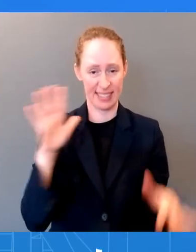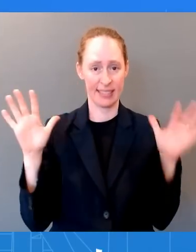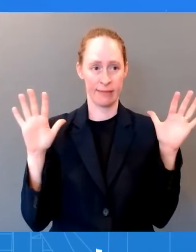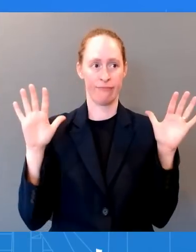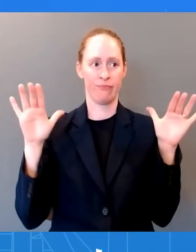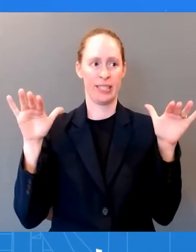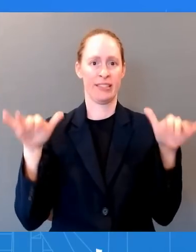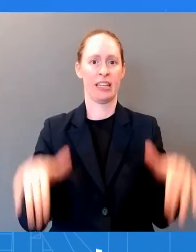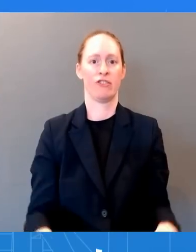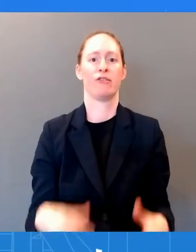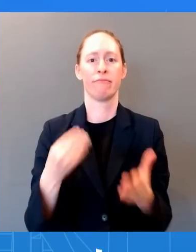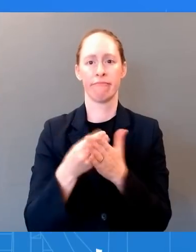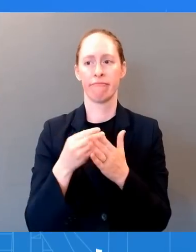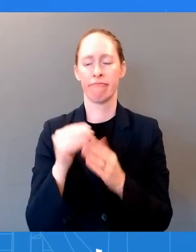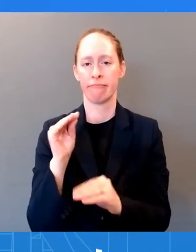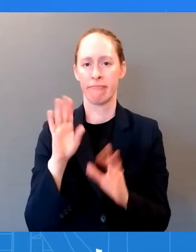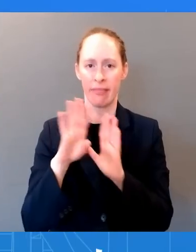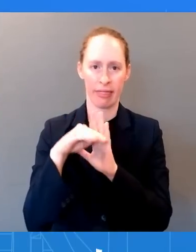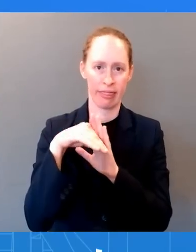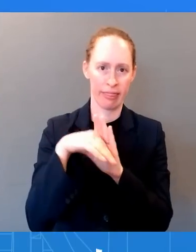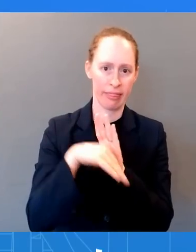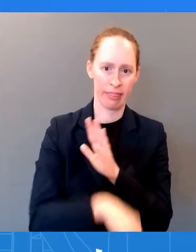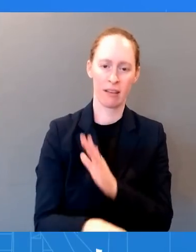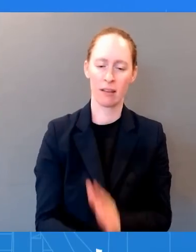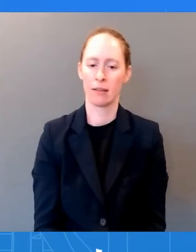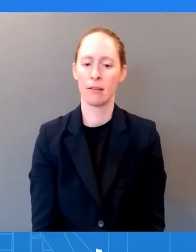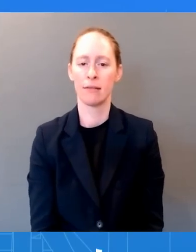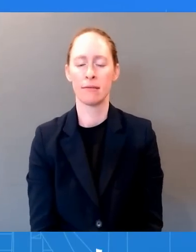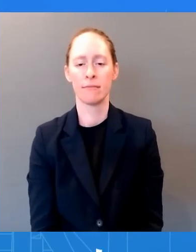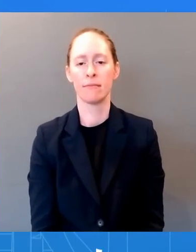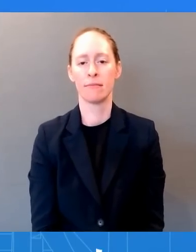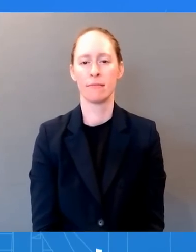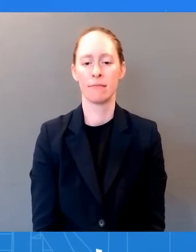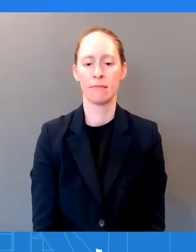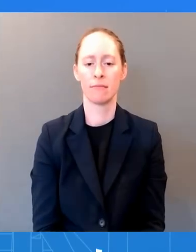when it comes to the President's plan on attacking inflation.